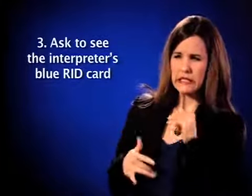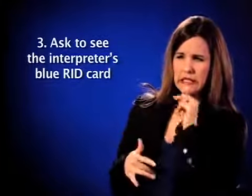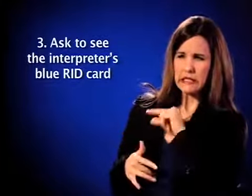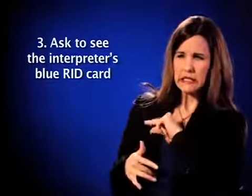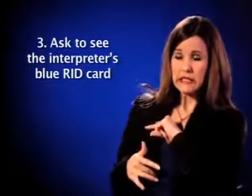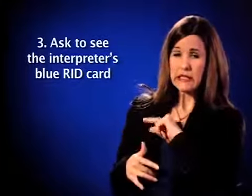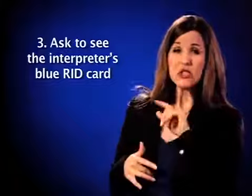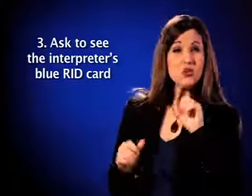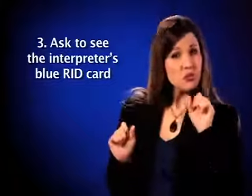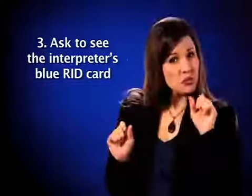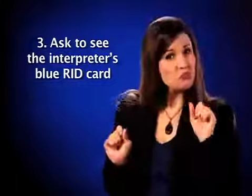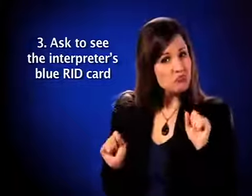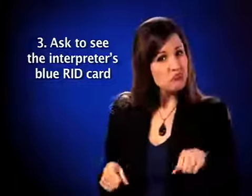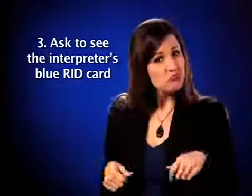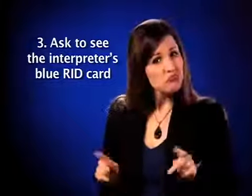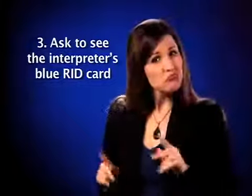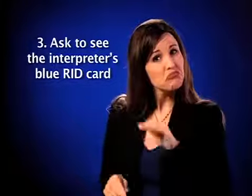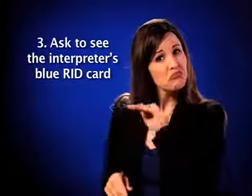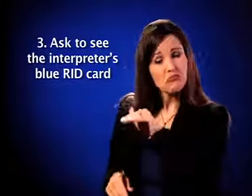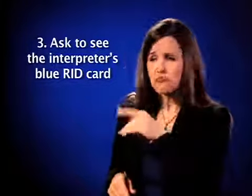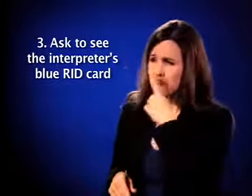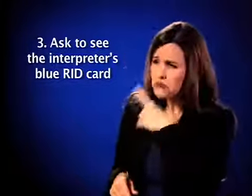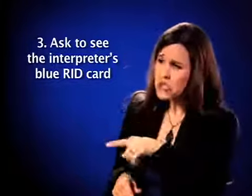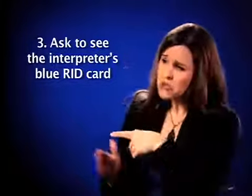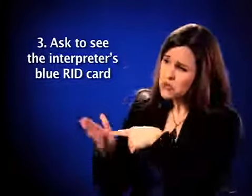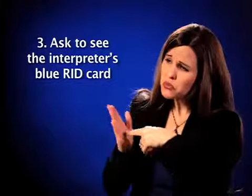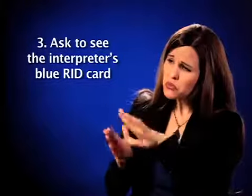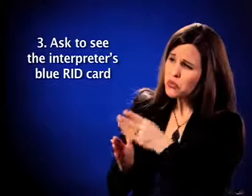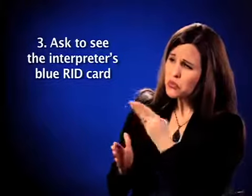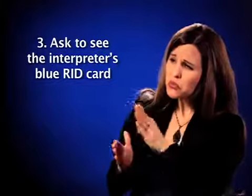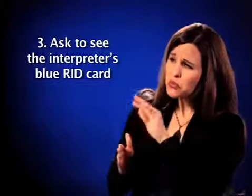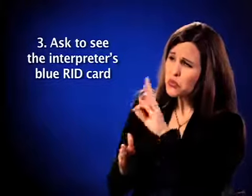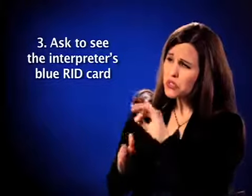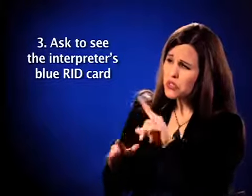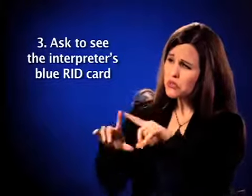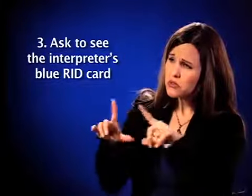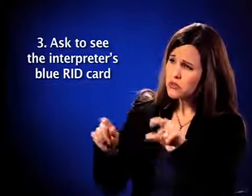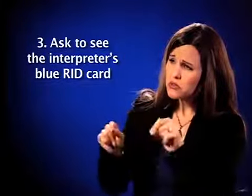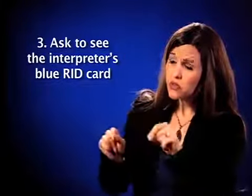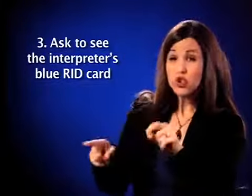it's appropriate to ask to see their blue RID card.